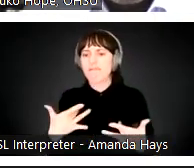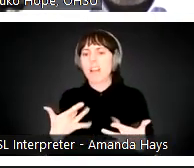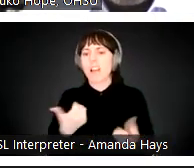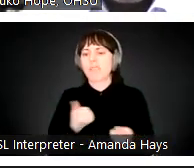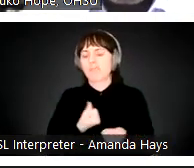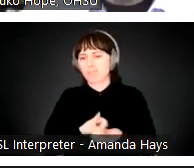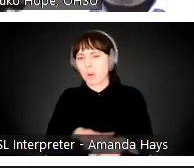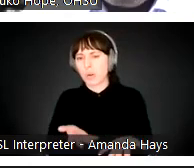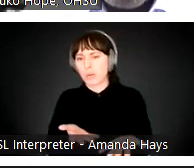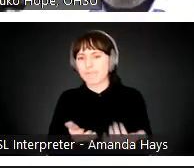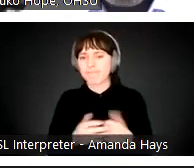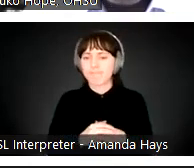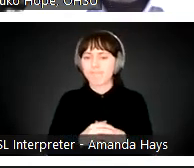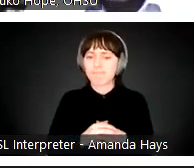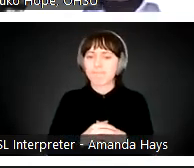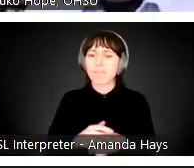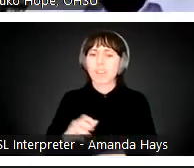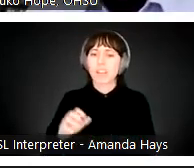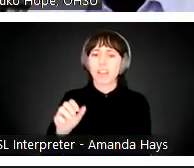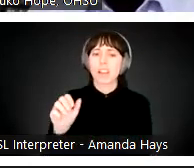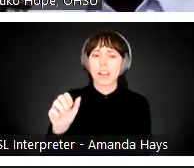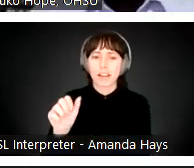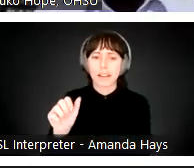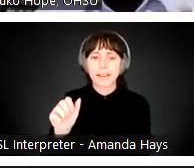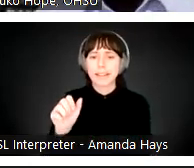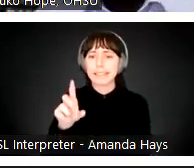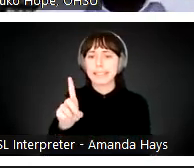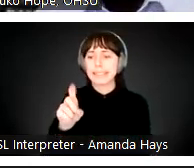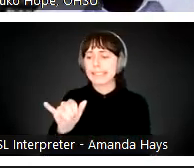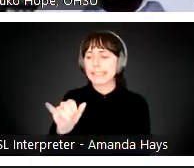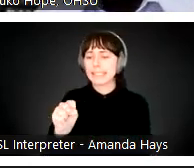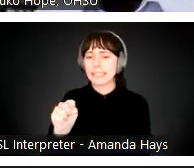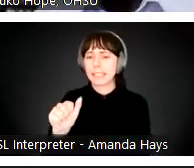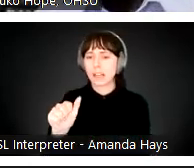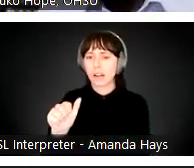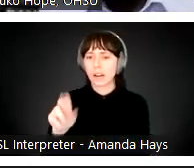autonomic nervous system- the part of the nervous system that's really supposed to